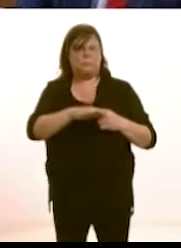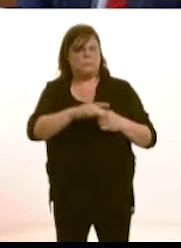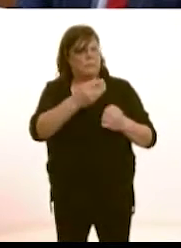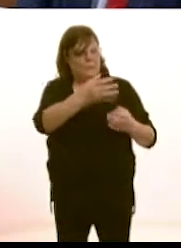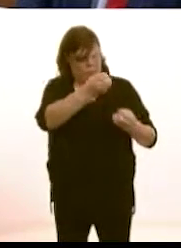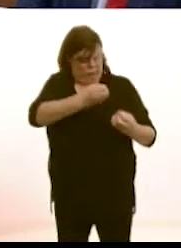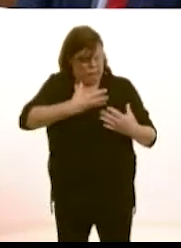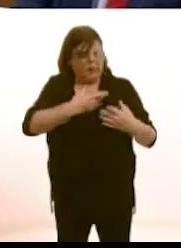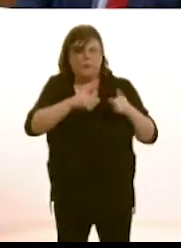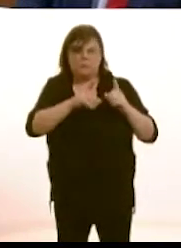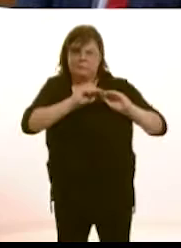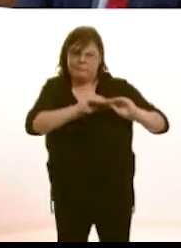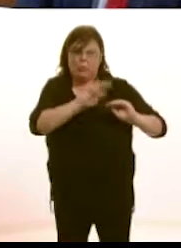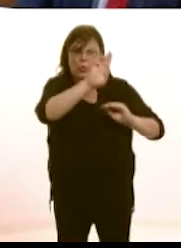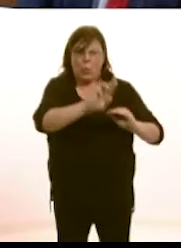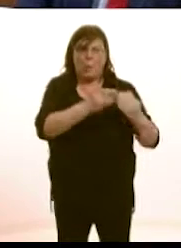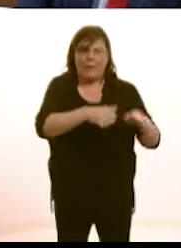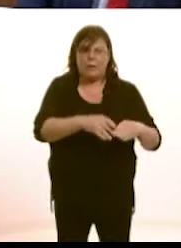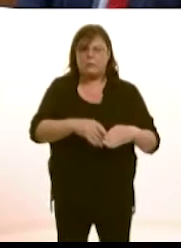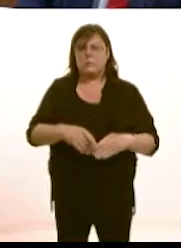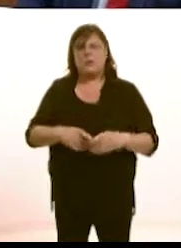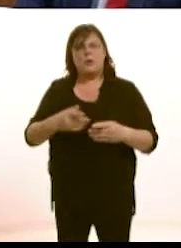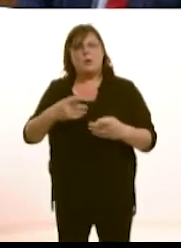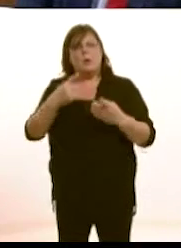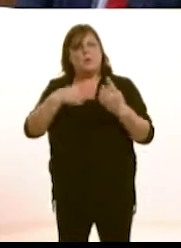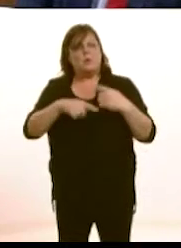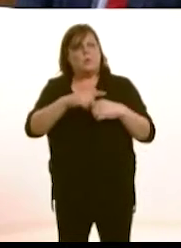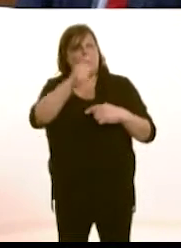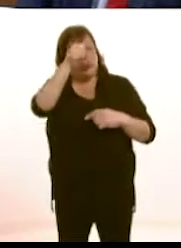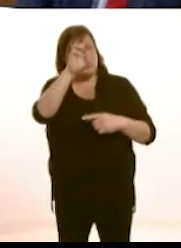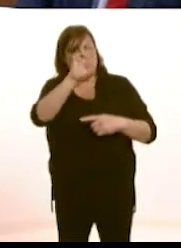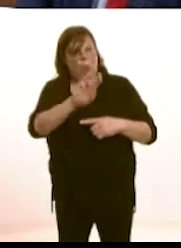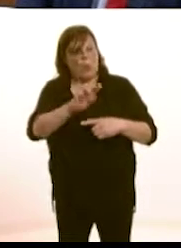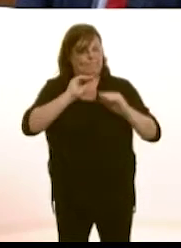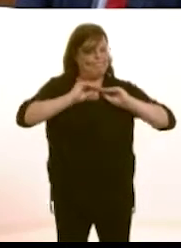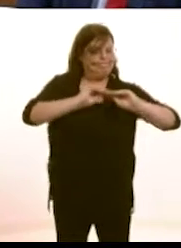Itís true to say that, building on the good work that schools have displayed so far, we